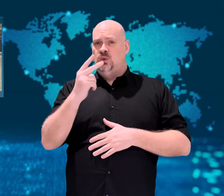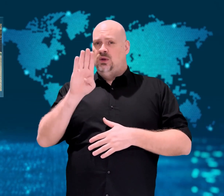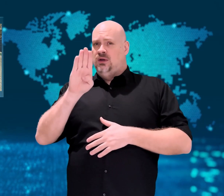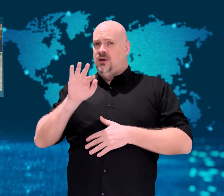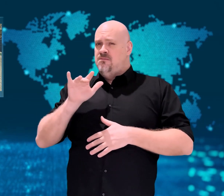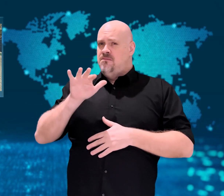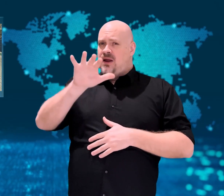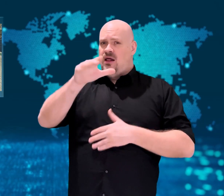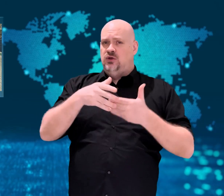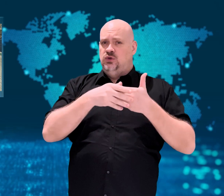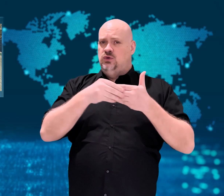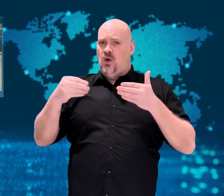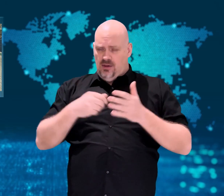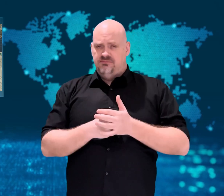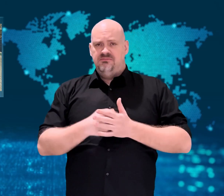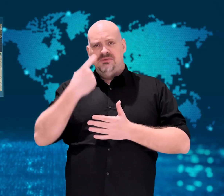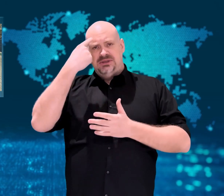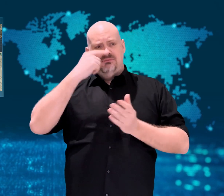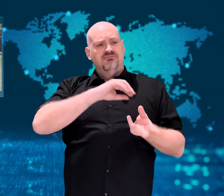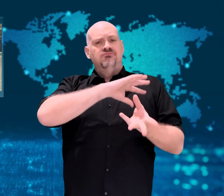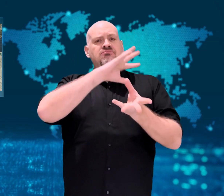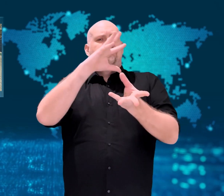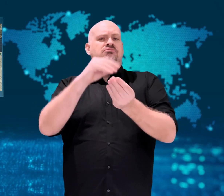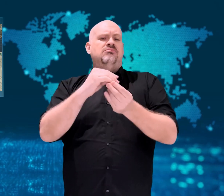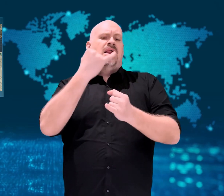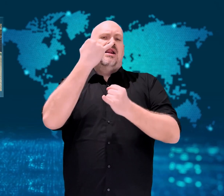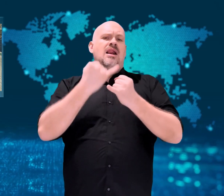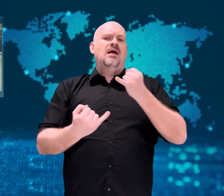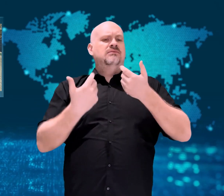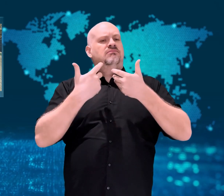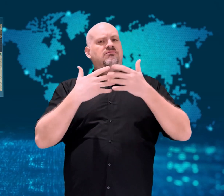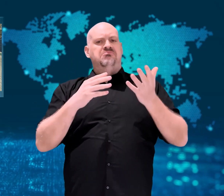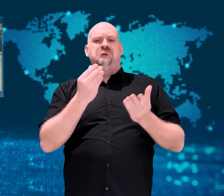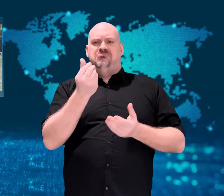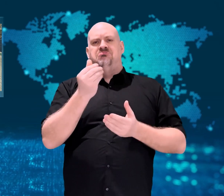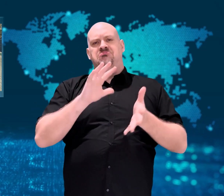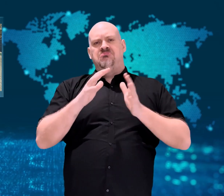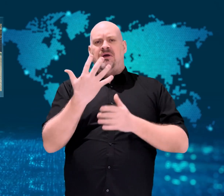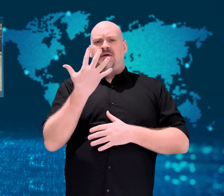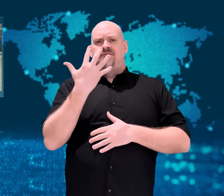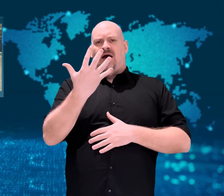It has one working turbine and a second turbine